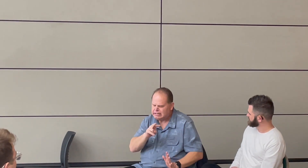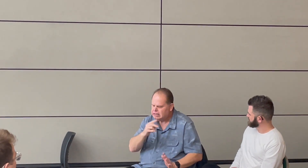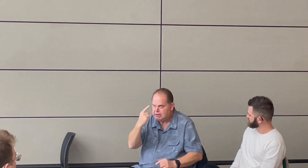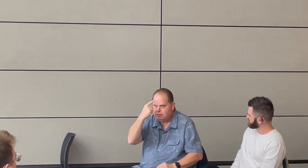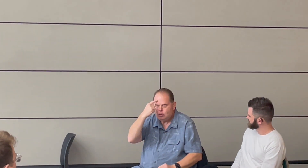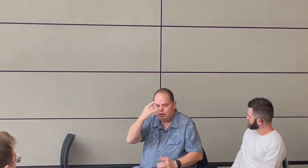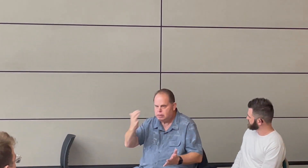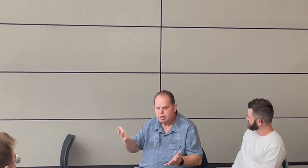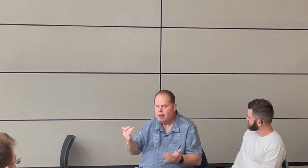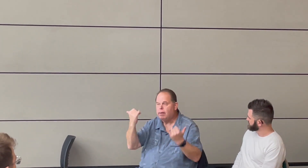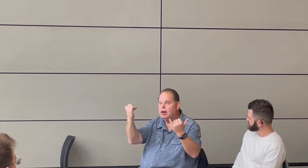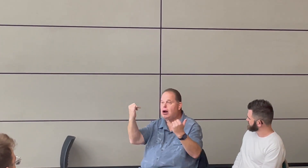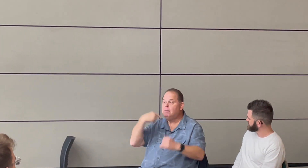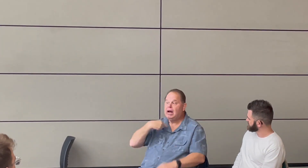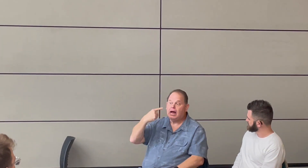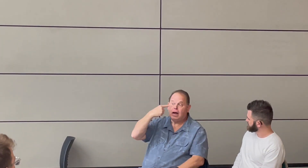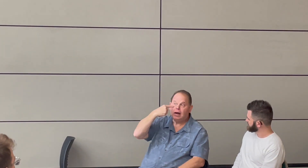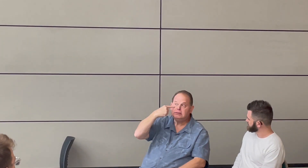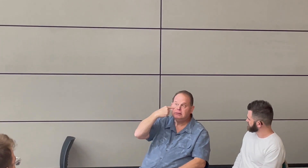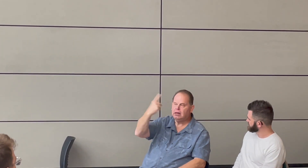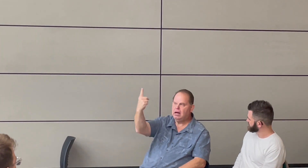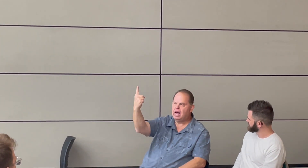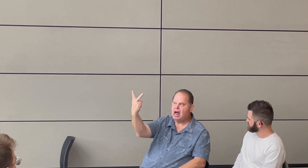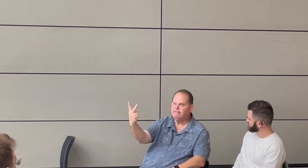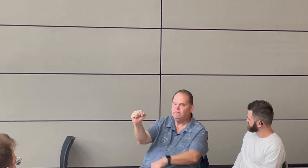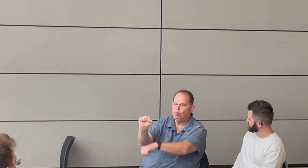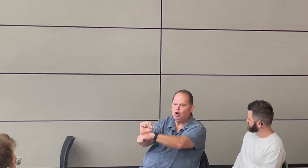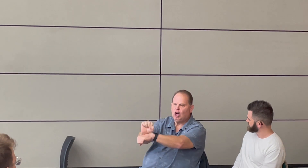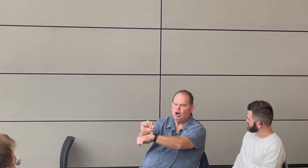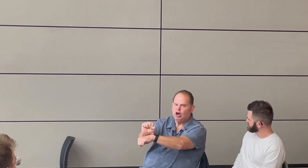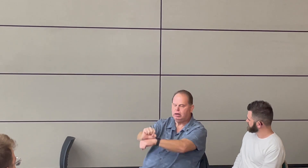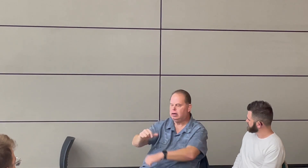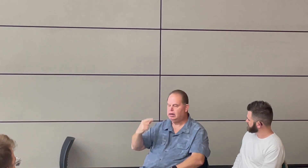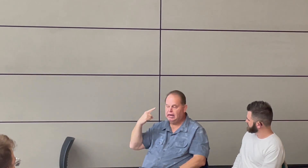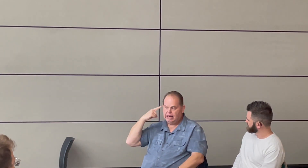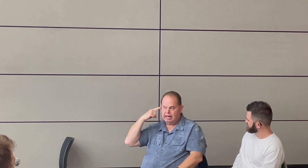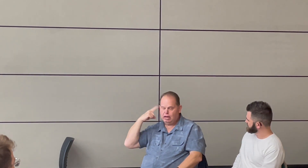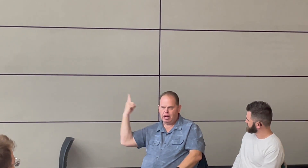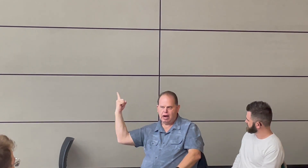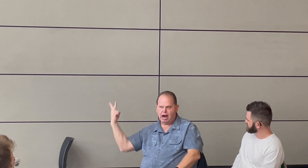able to in the last few years because of my brain fog and fatigue I feel like my eyes are working